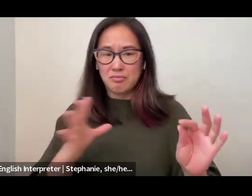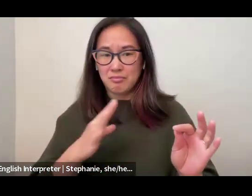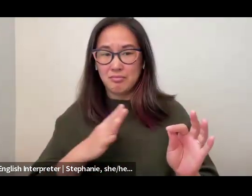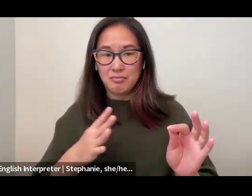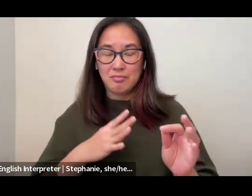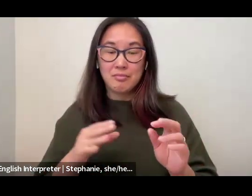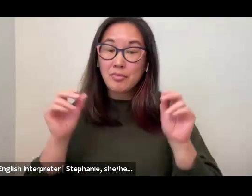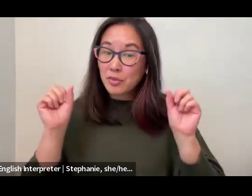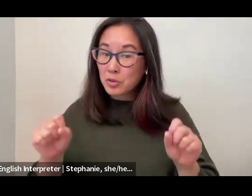You could also .